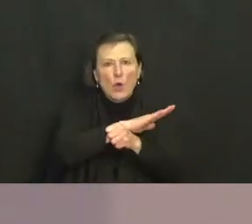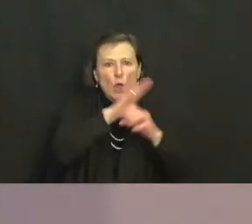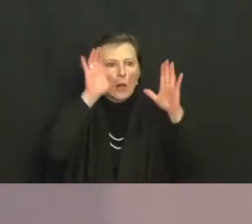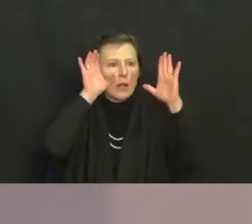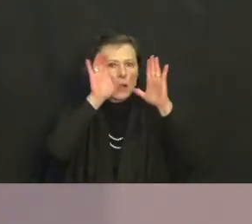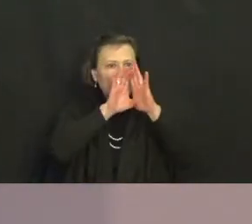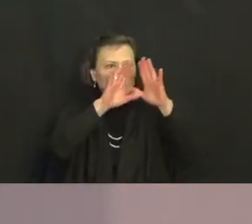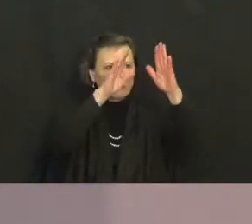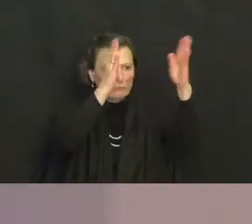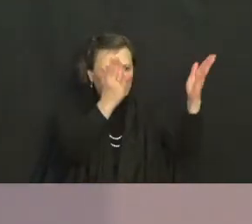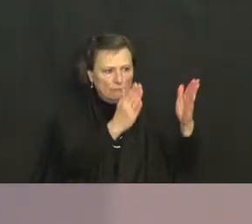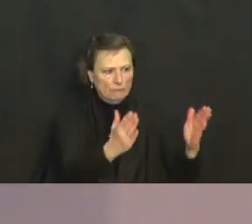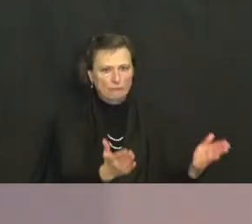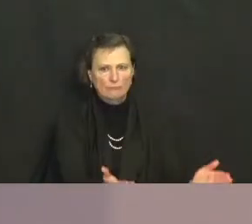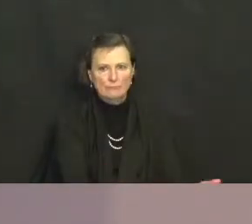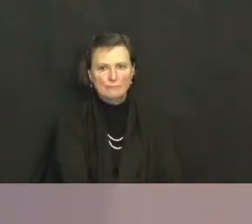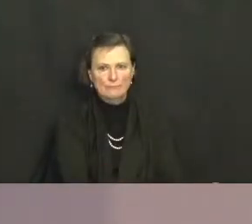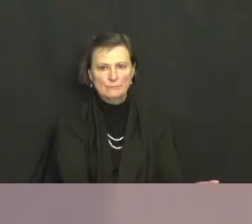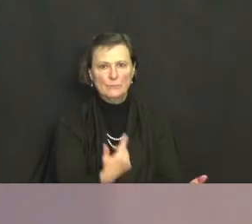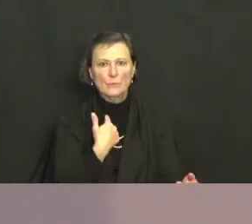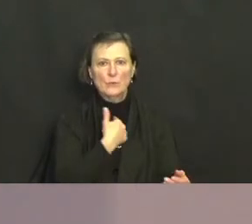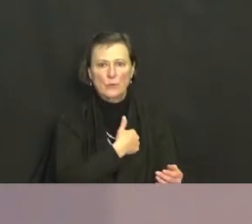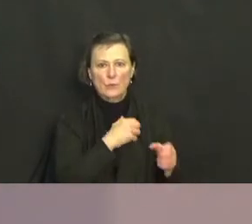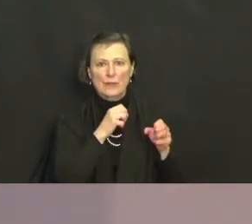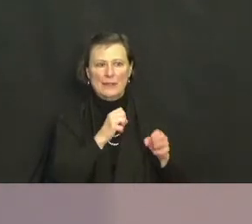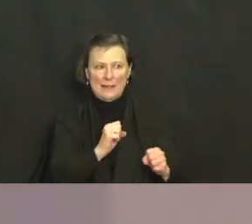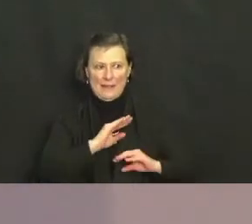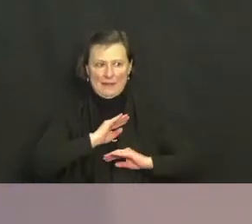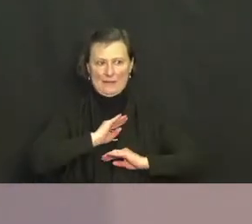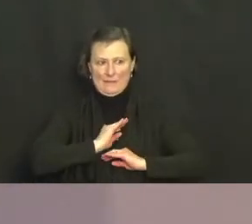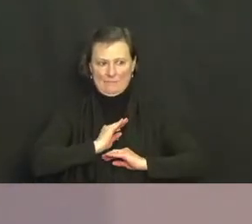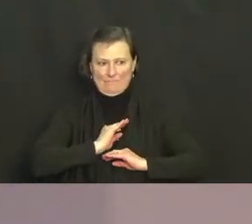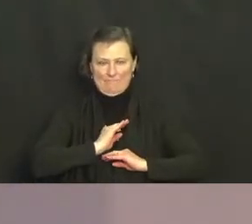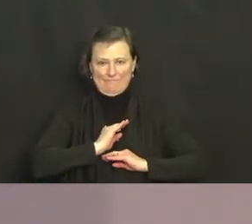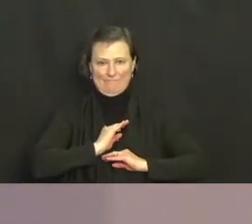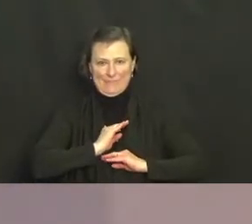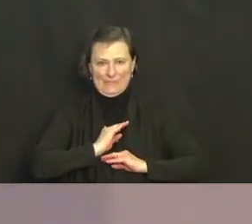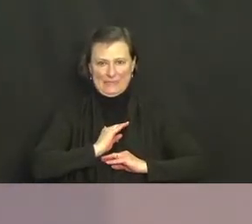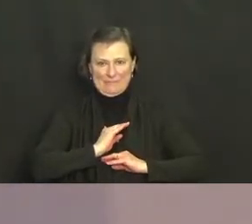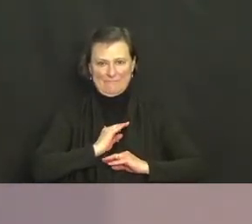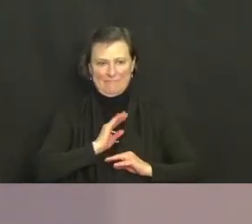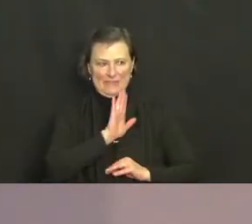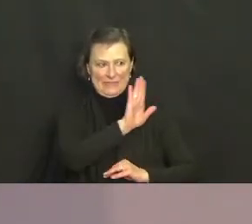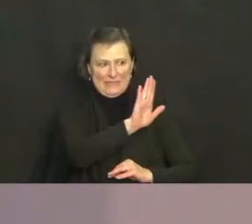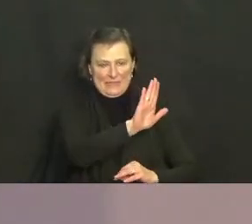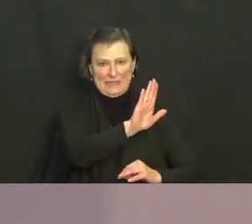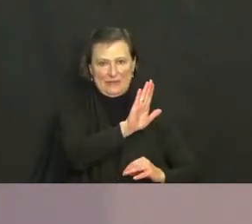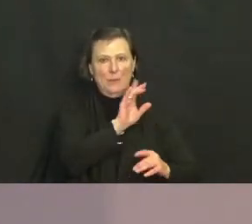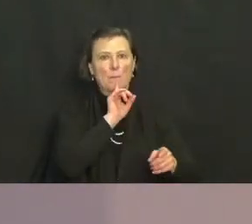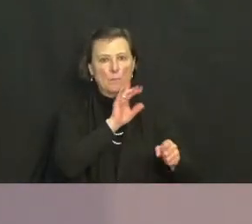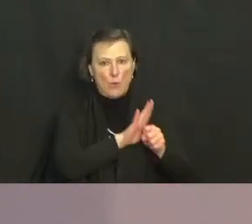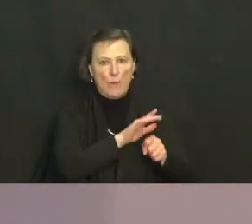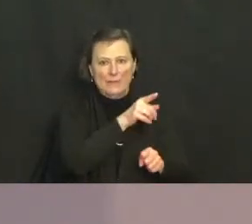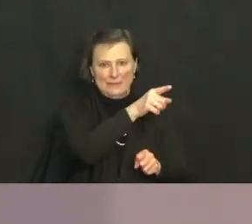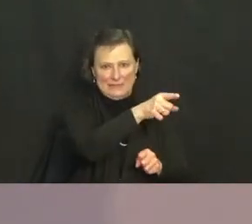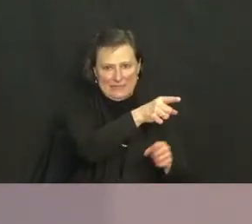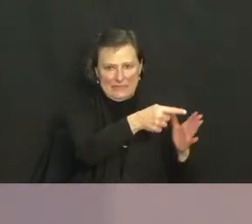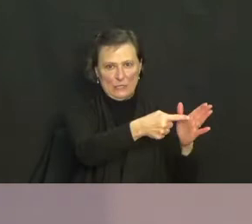That we might fulfill the promise that he showed us.